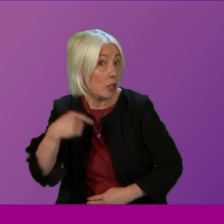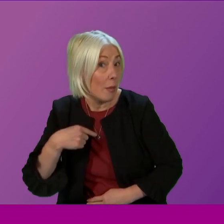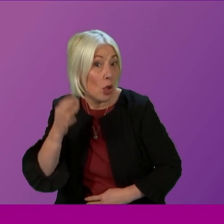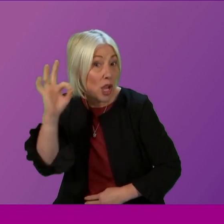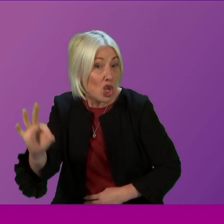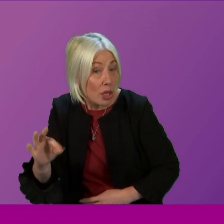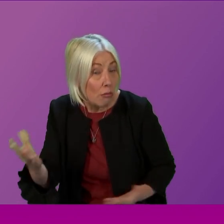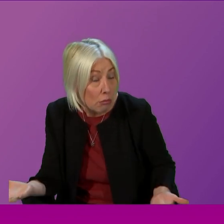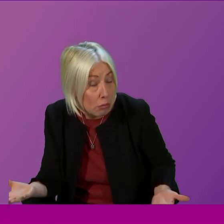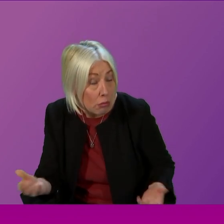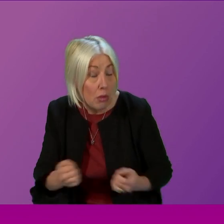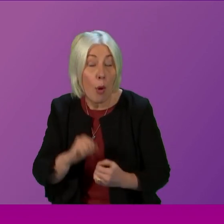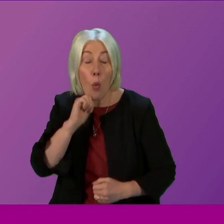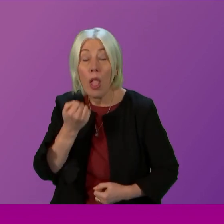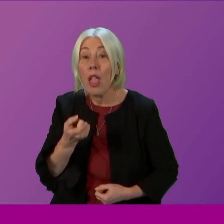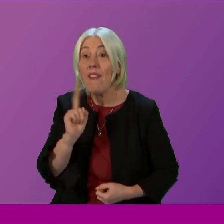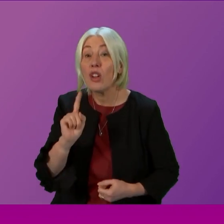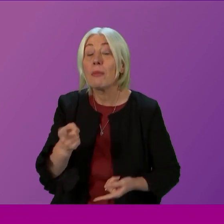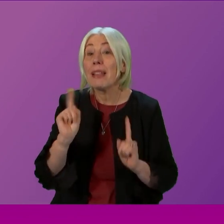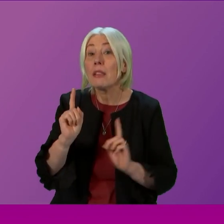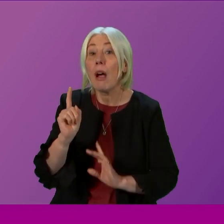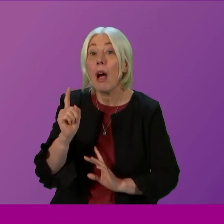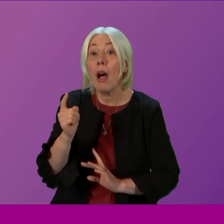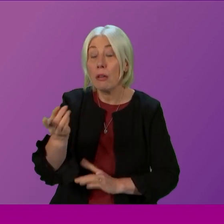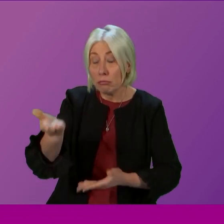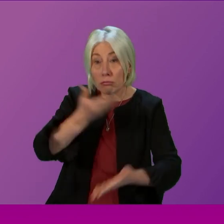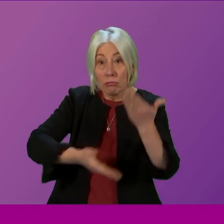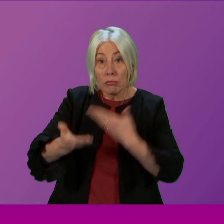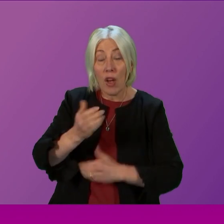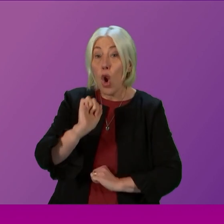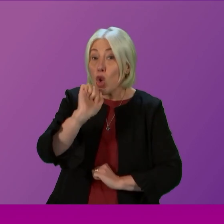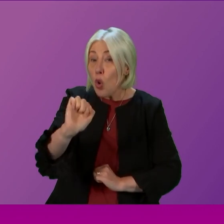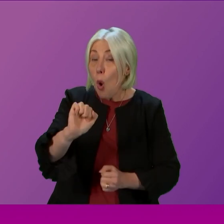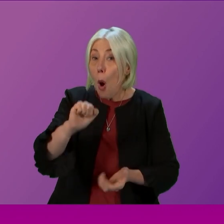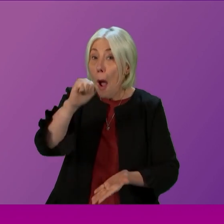in Scotland are going to lose their jobs as a result of her budget choices and costly mistakes?